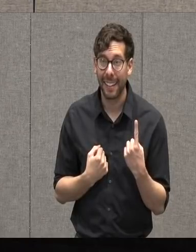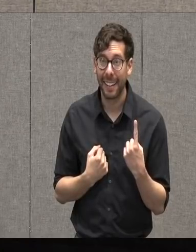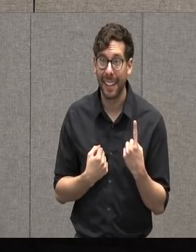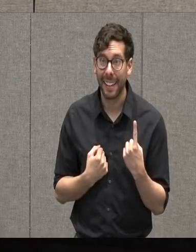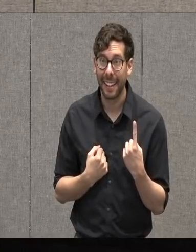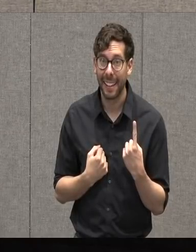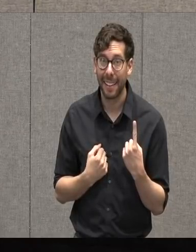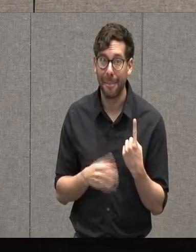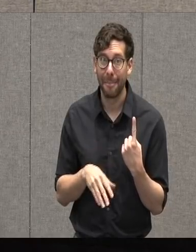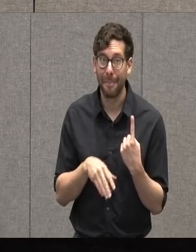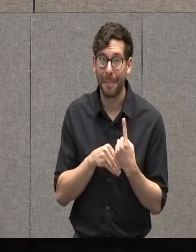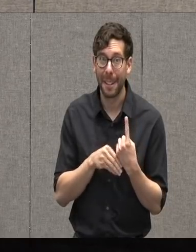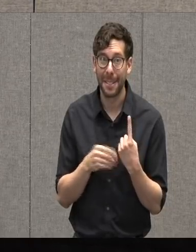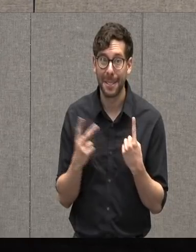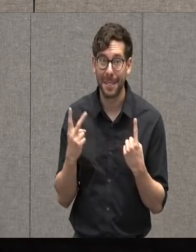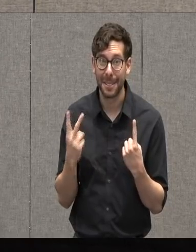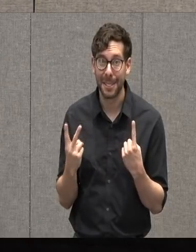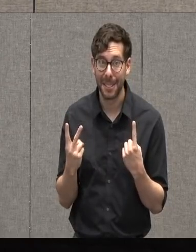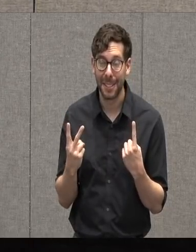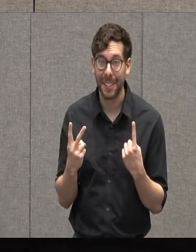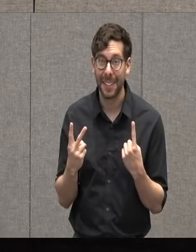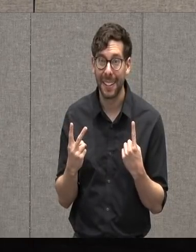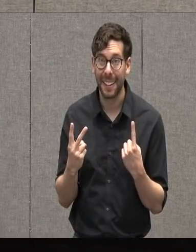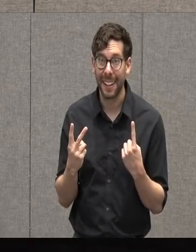plus two, three.